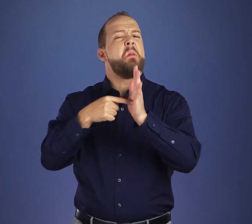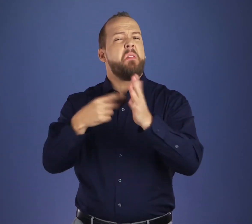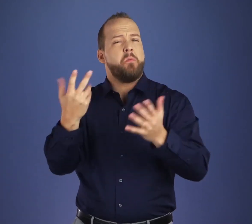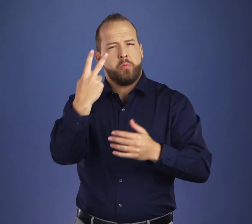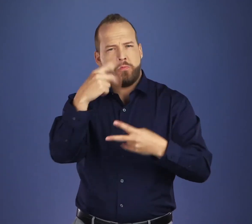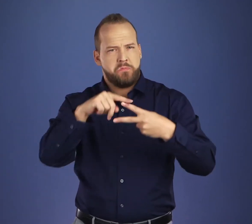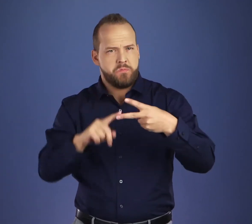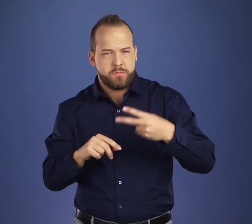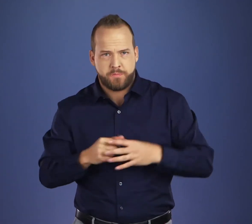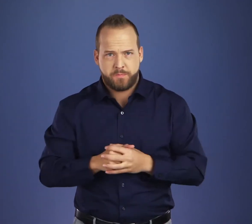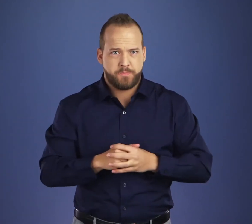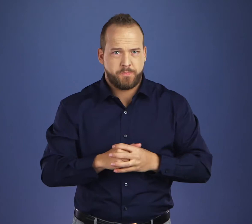Here are two examples: